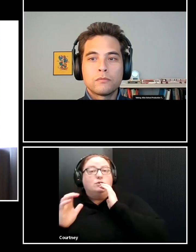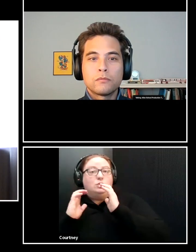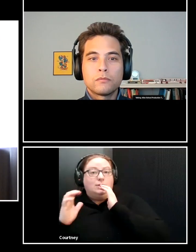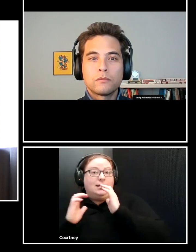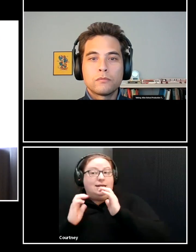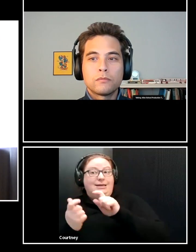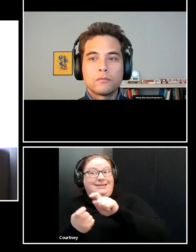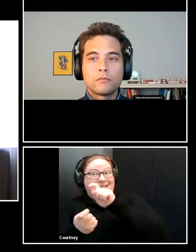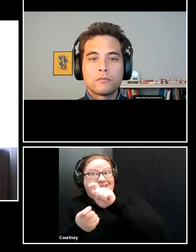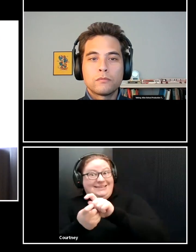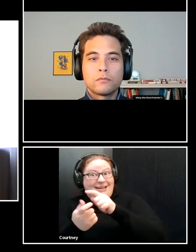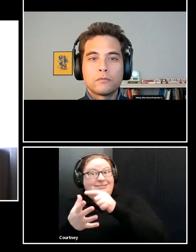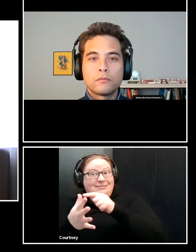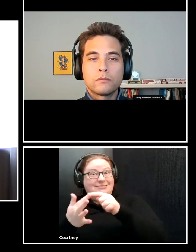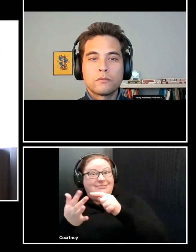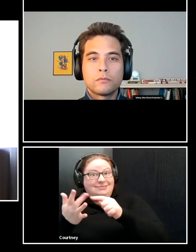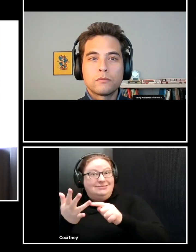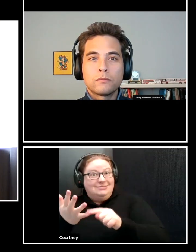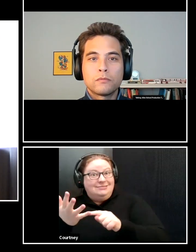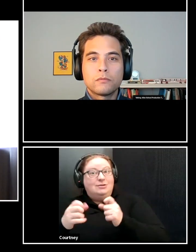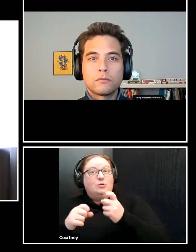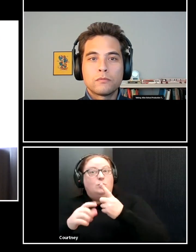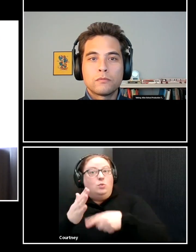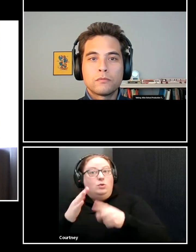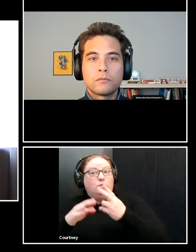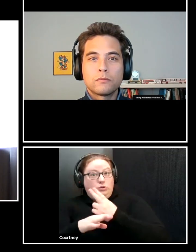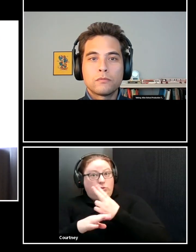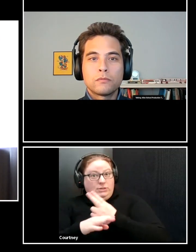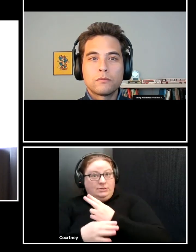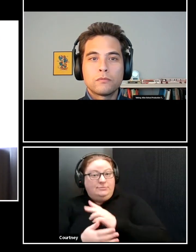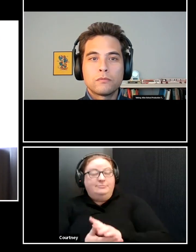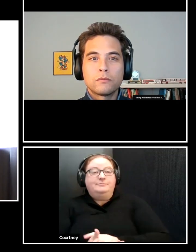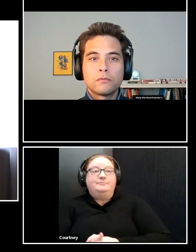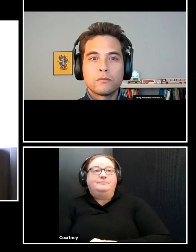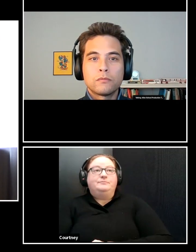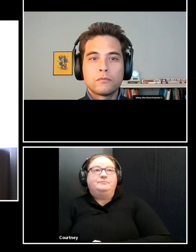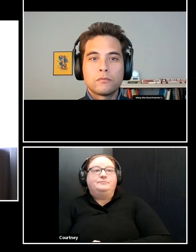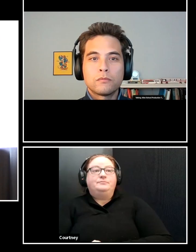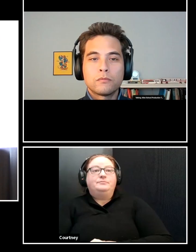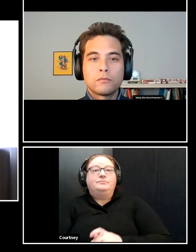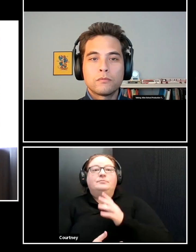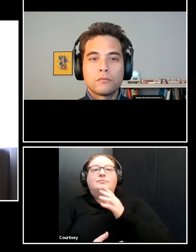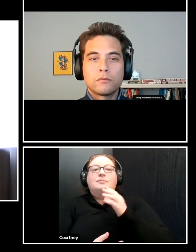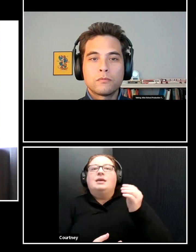that we're using. Um as well as just like the amount of data that we have to publish. Right